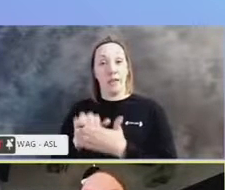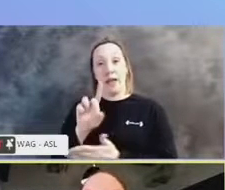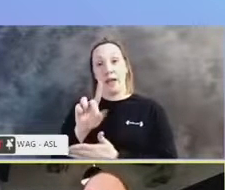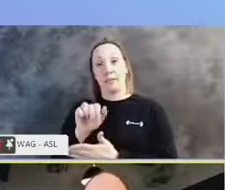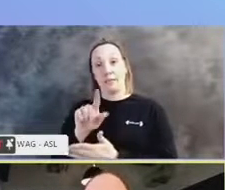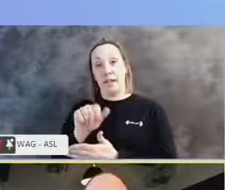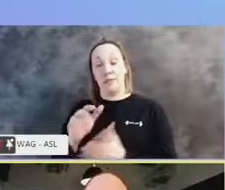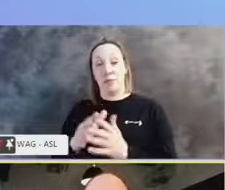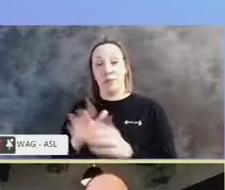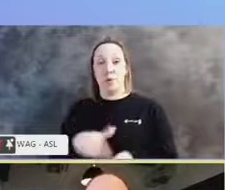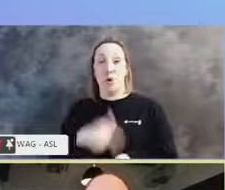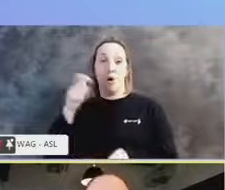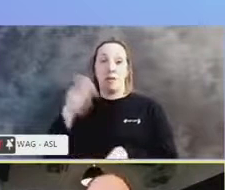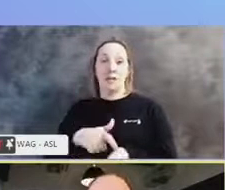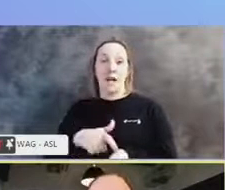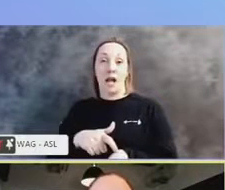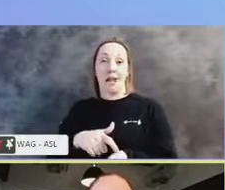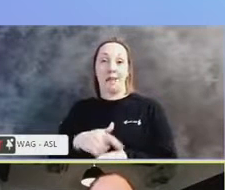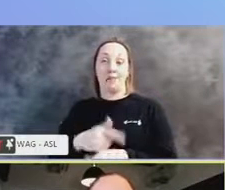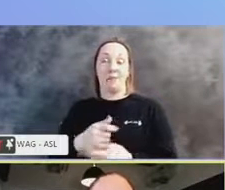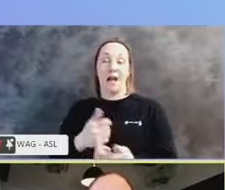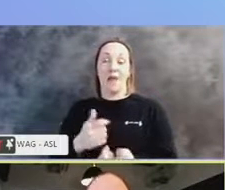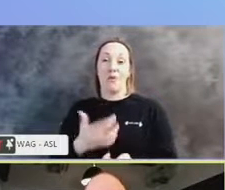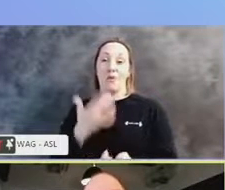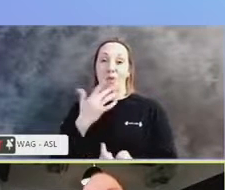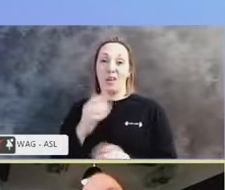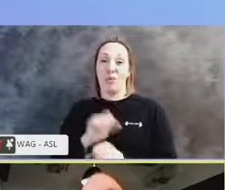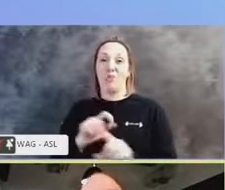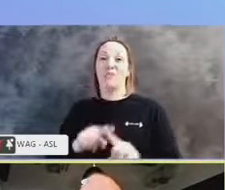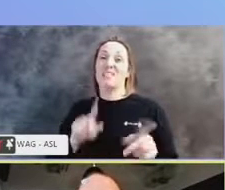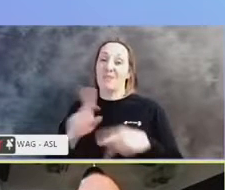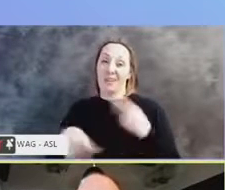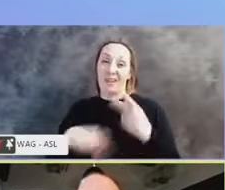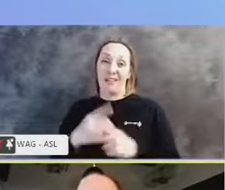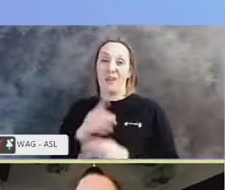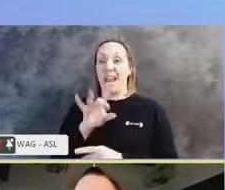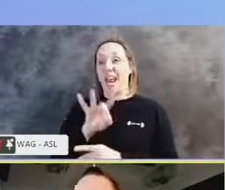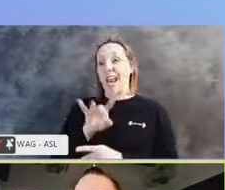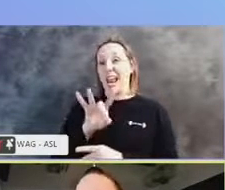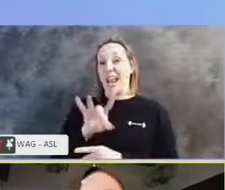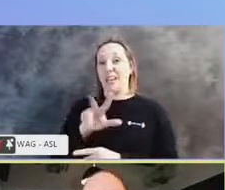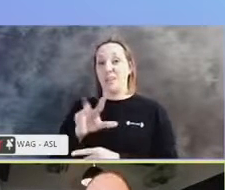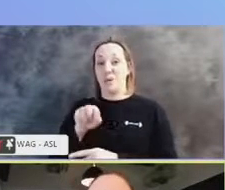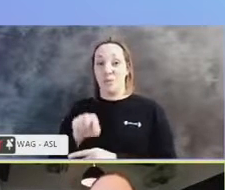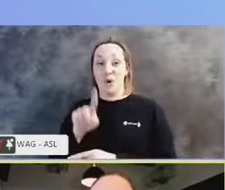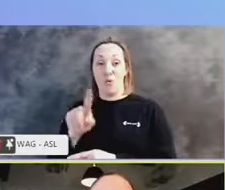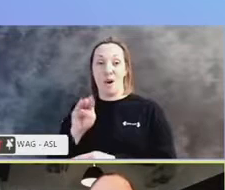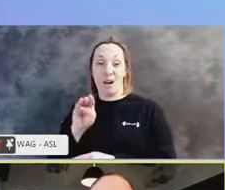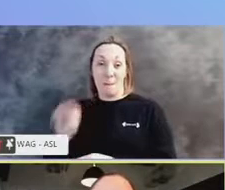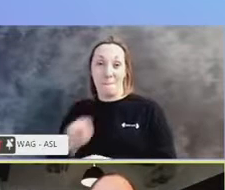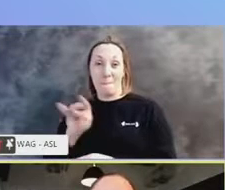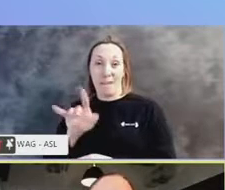years or older I've worked with that data for a long time period I much prefer to work with a different piece of